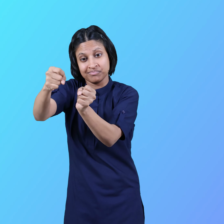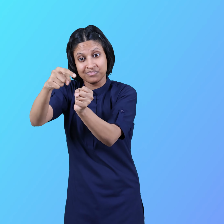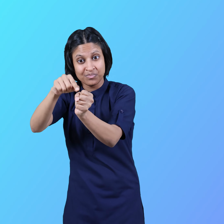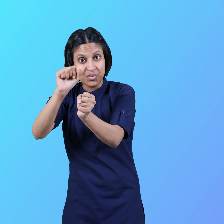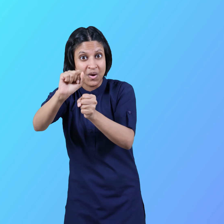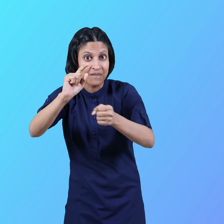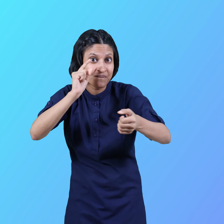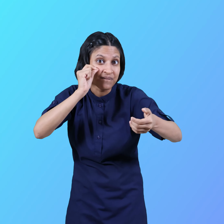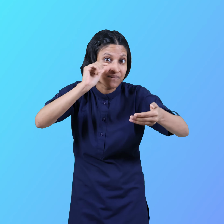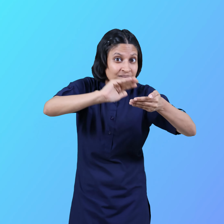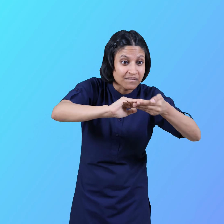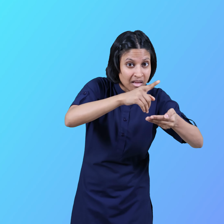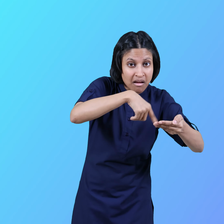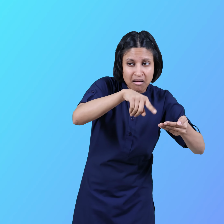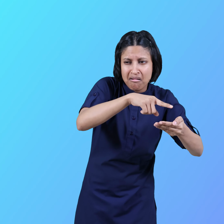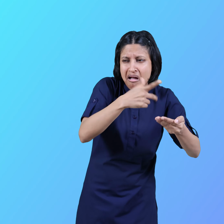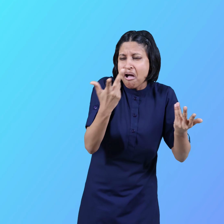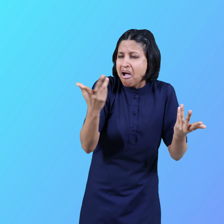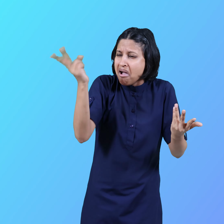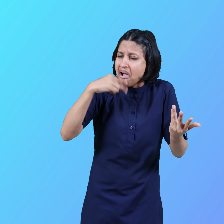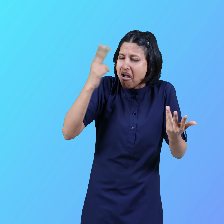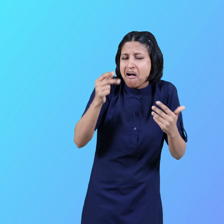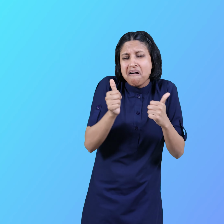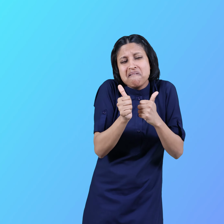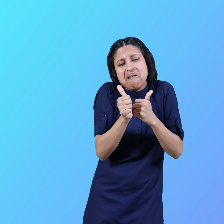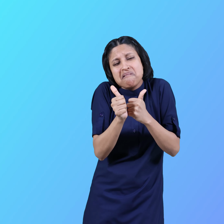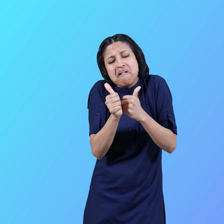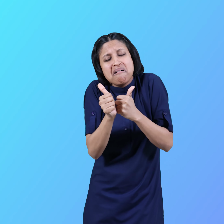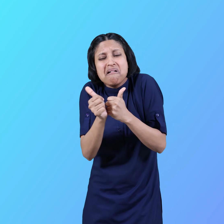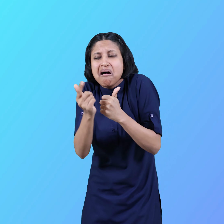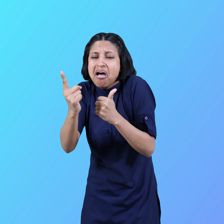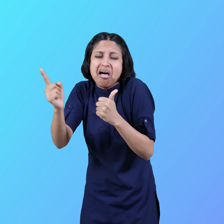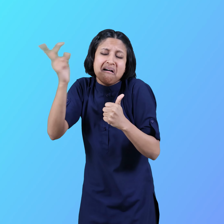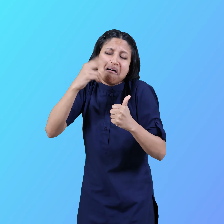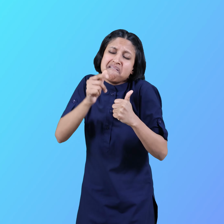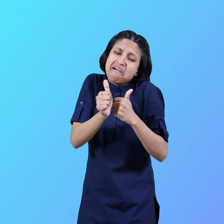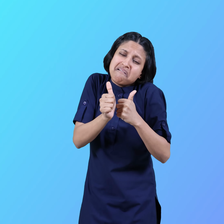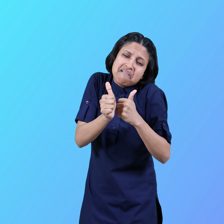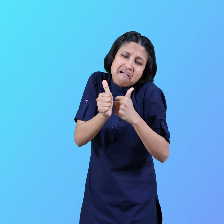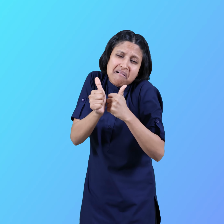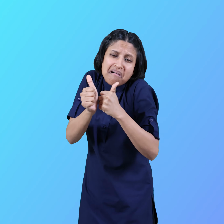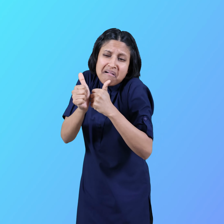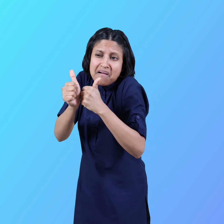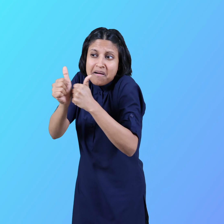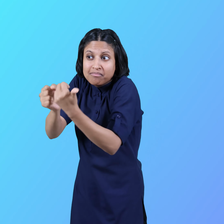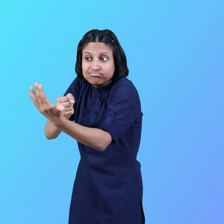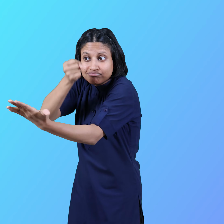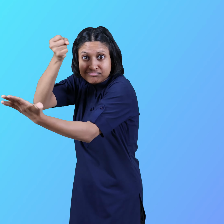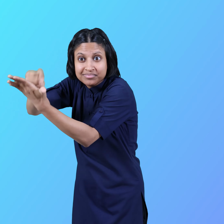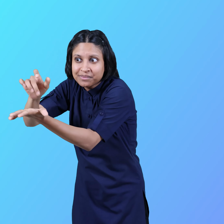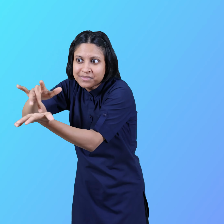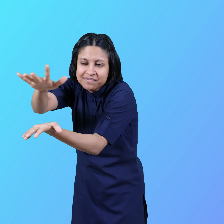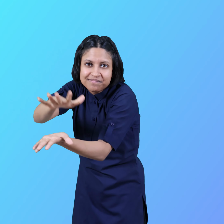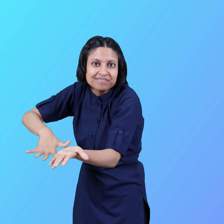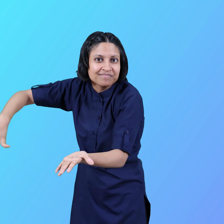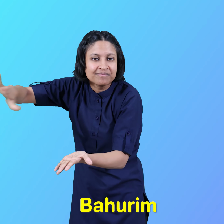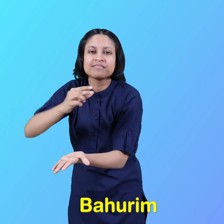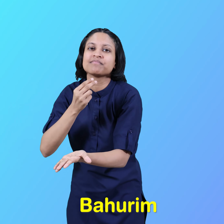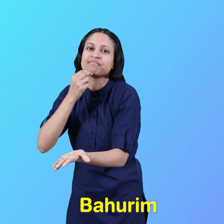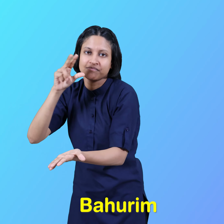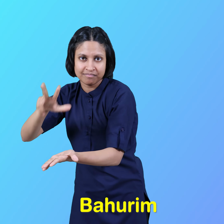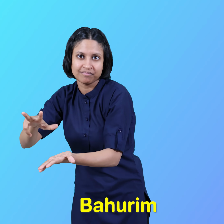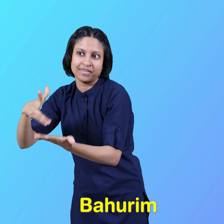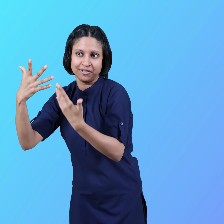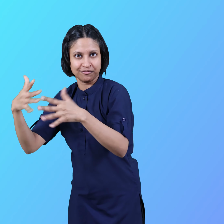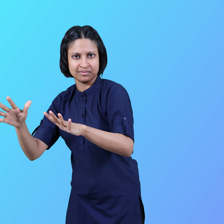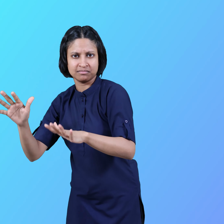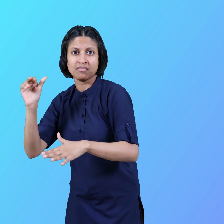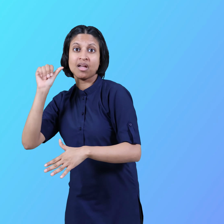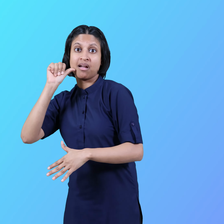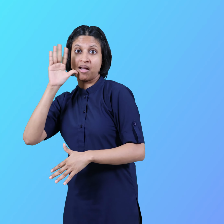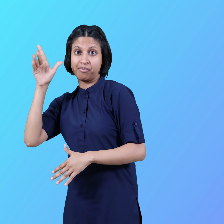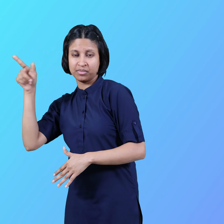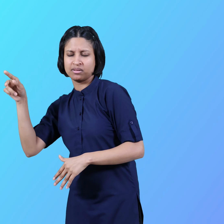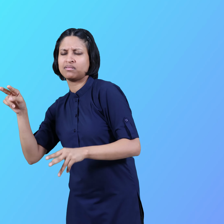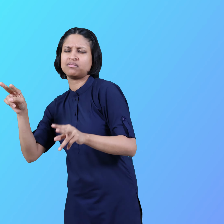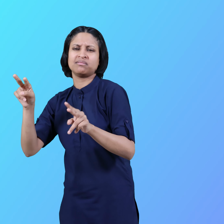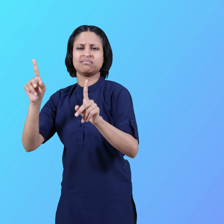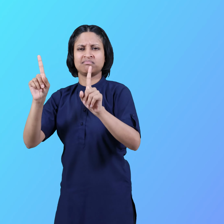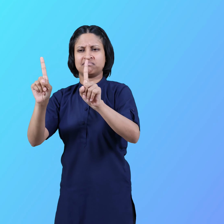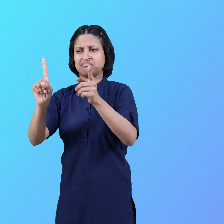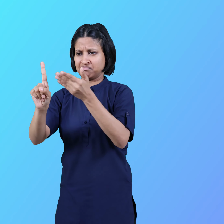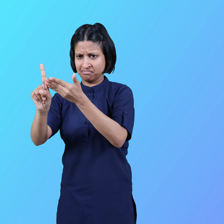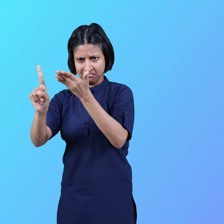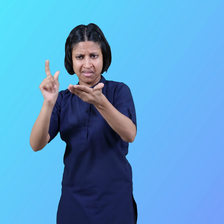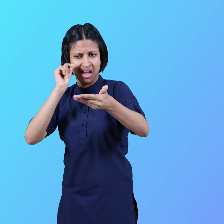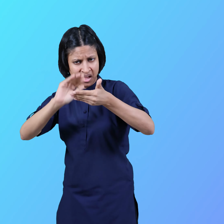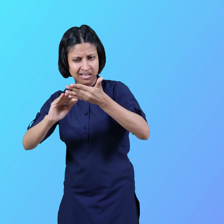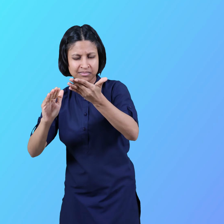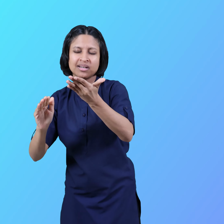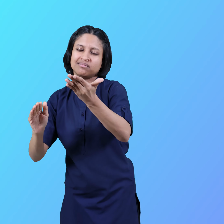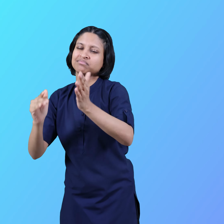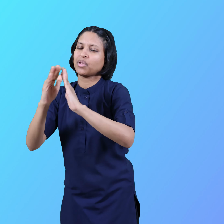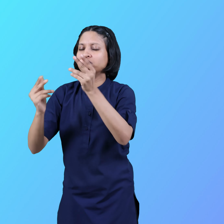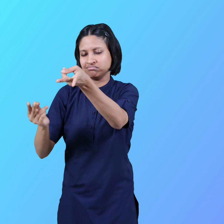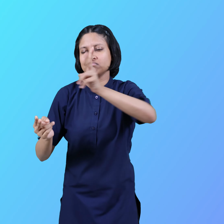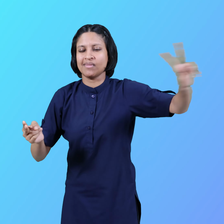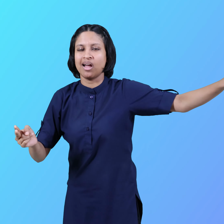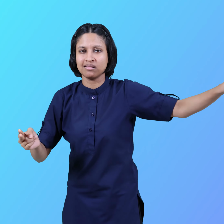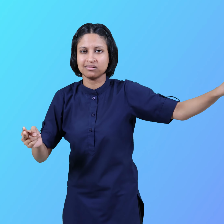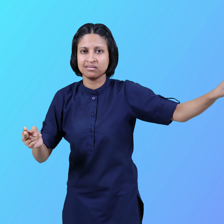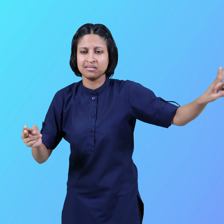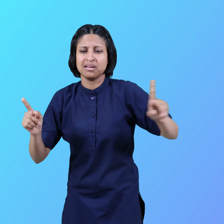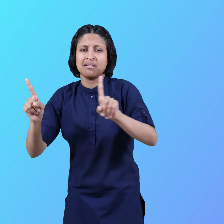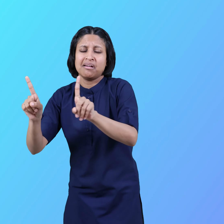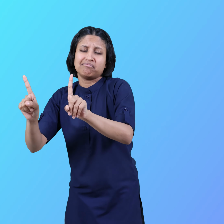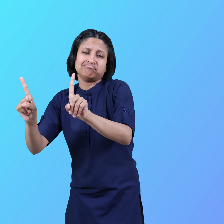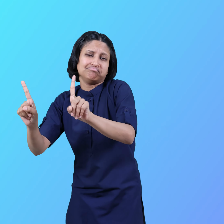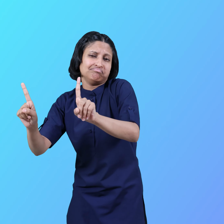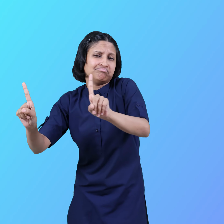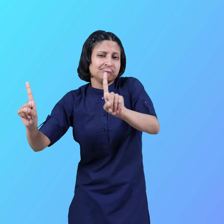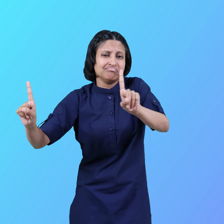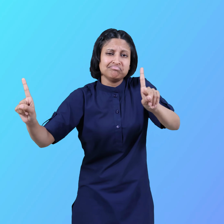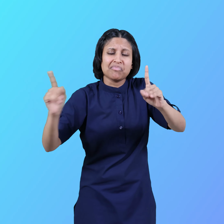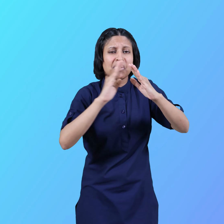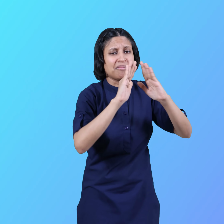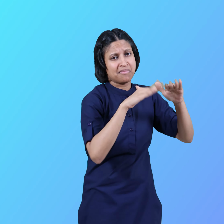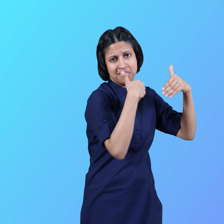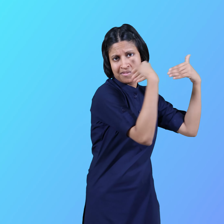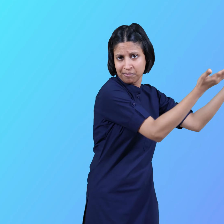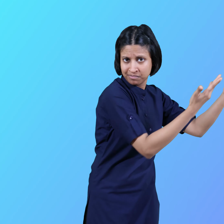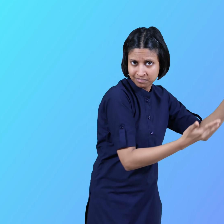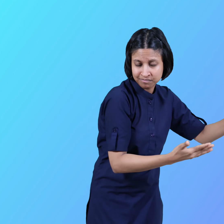Her husband followed her, crying all the way to Bahurim. Finally Abner said to him, “Go back home.” So Paltiel went back home.